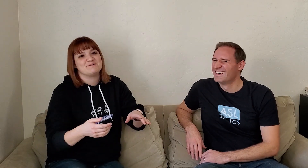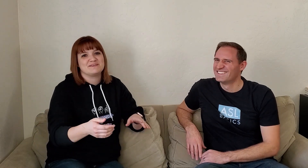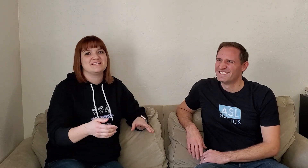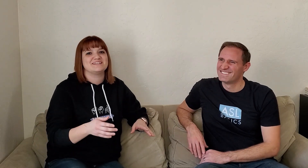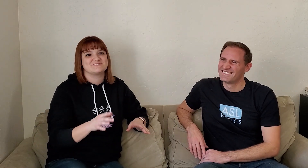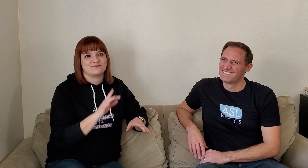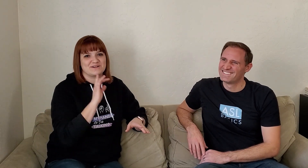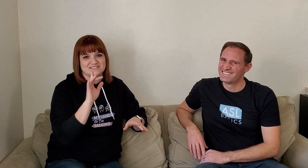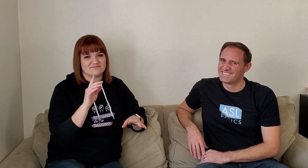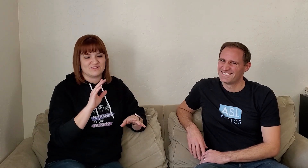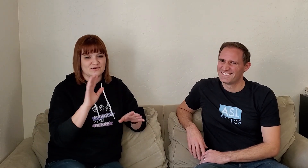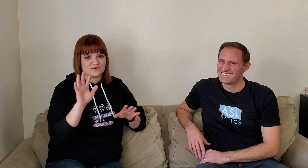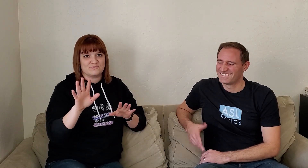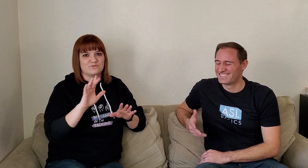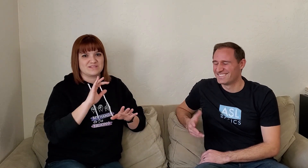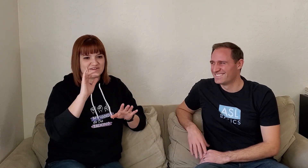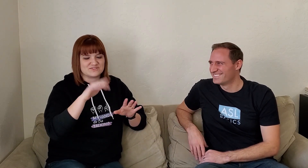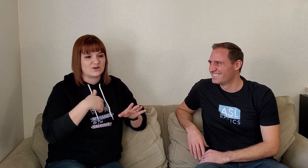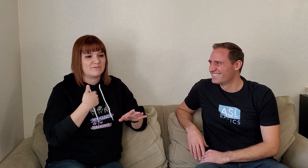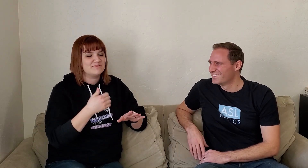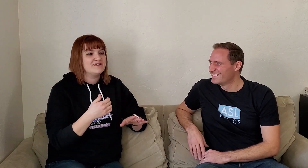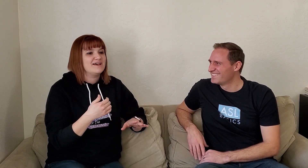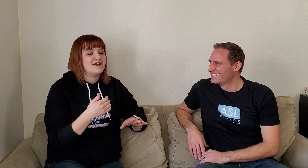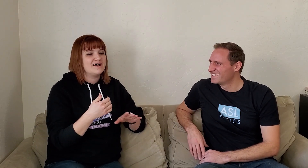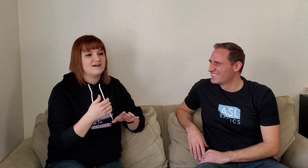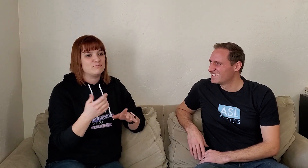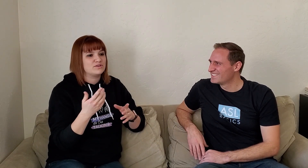VP is a Video Phone for the deaf, sorry.